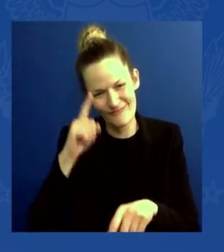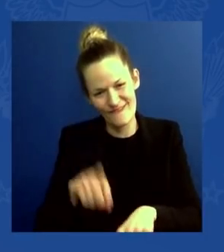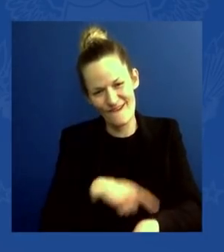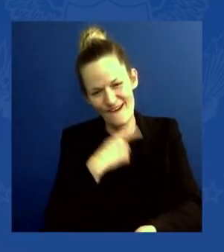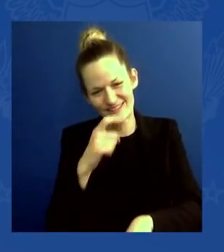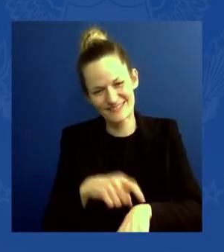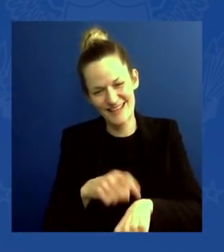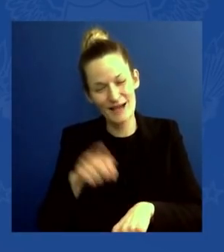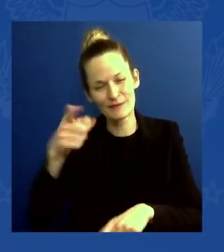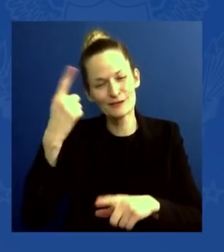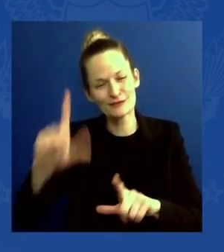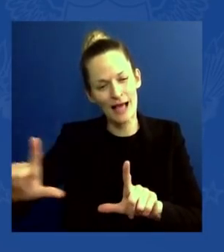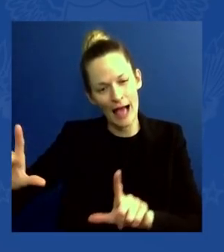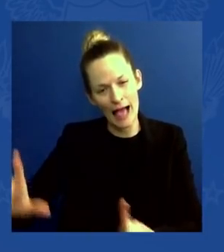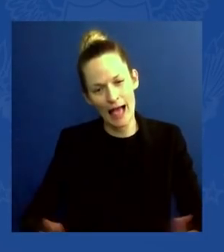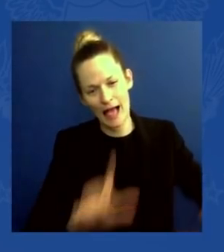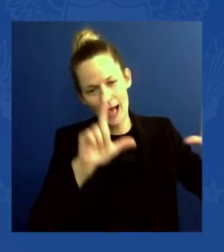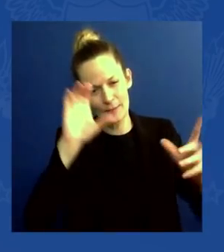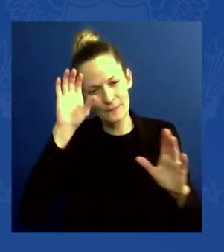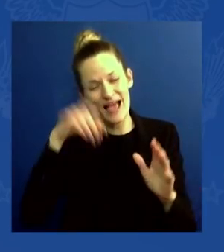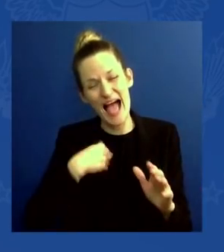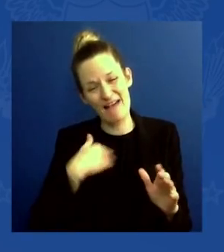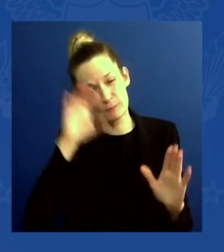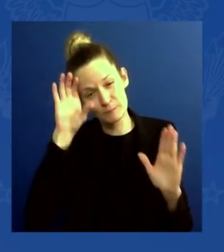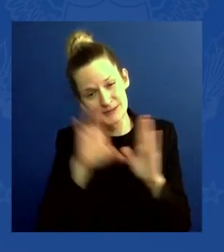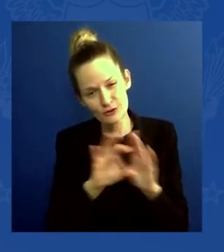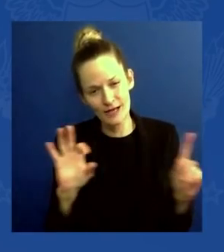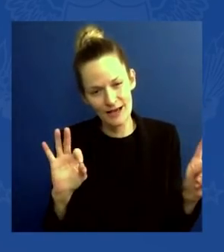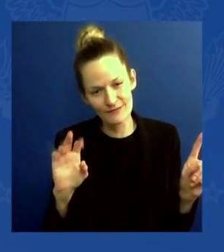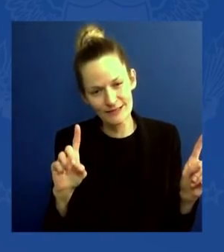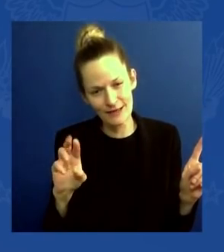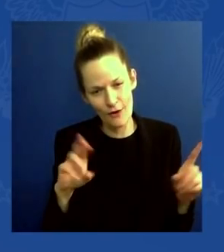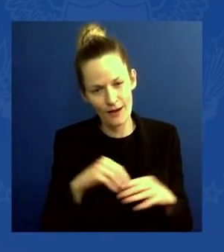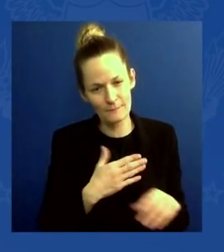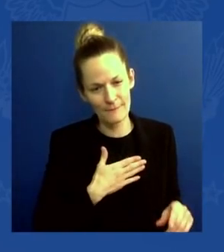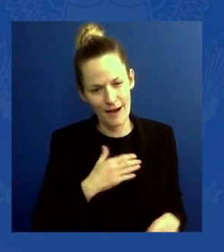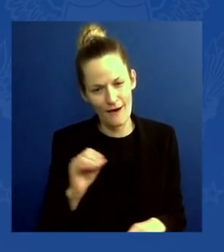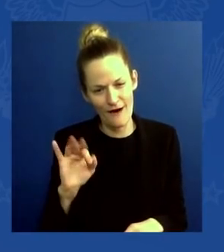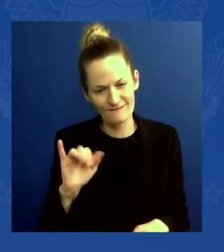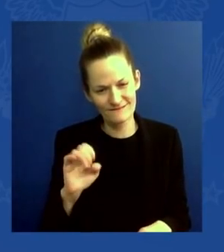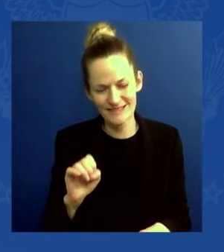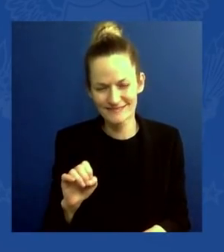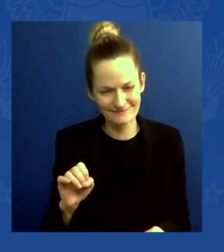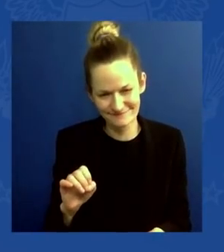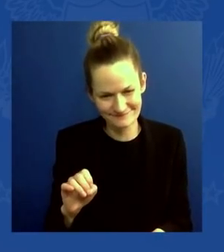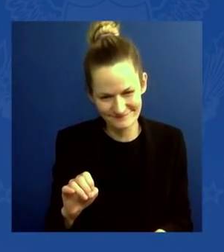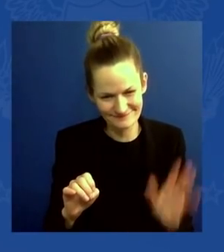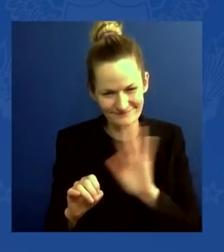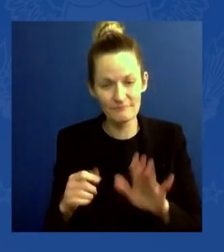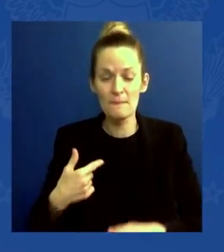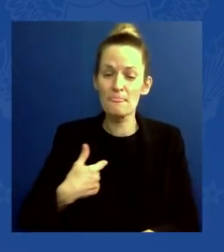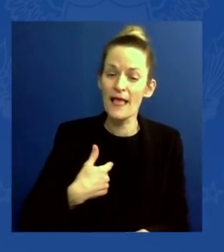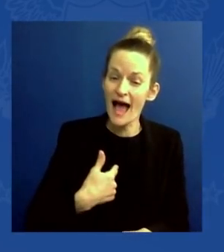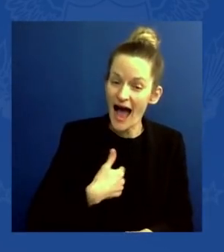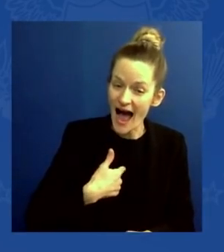And, look, people out there are -- ordinary, hardworking Americans are really, really --